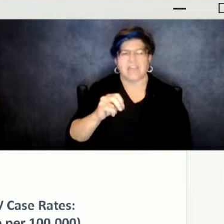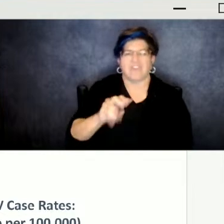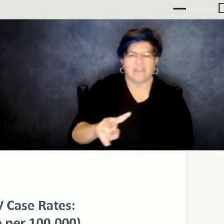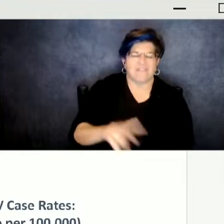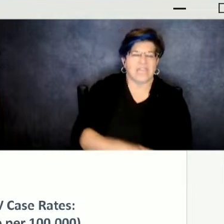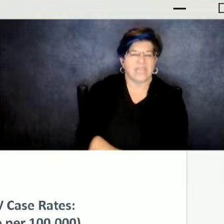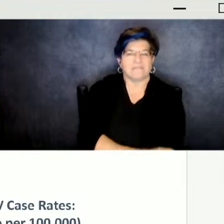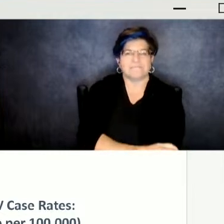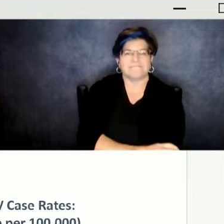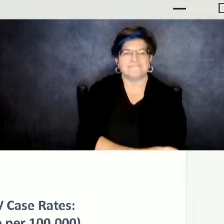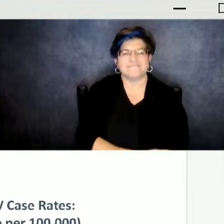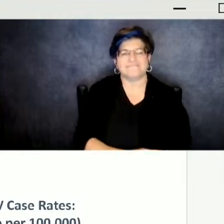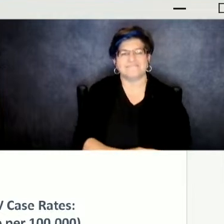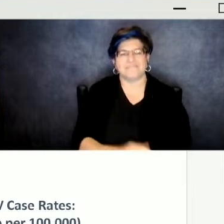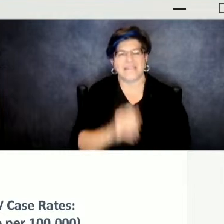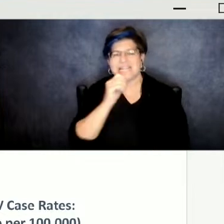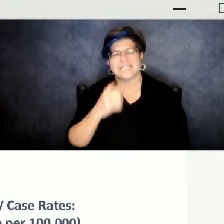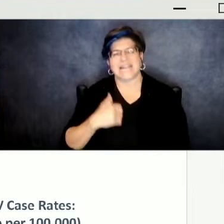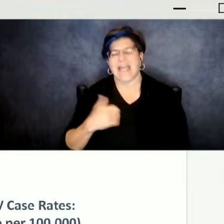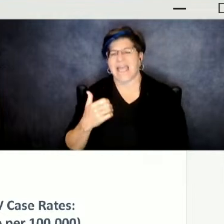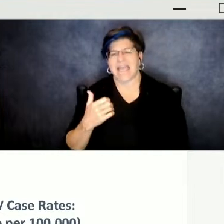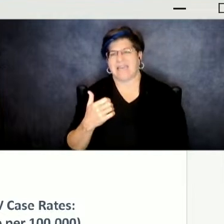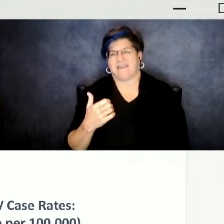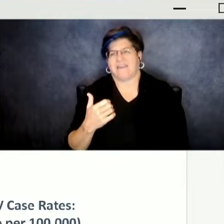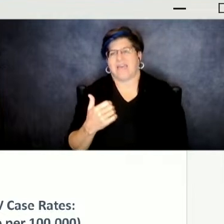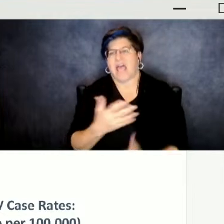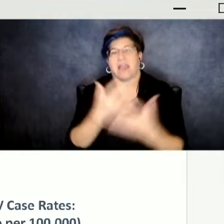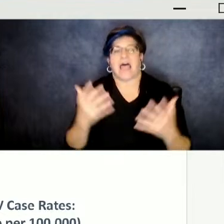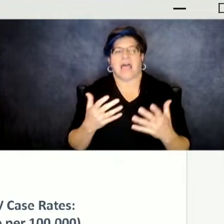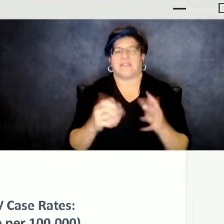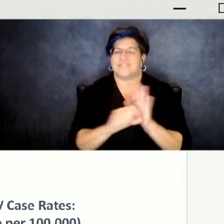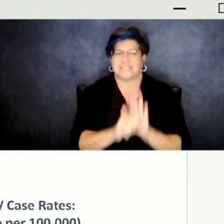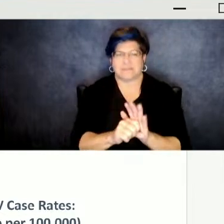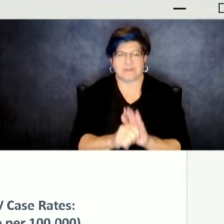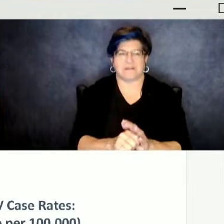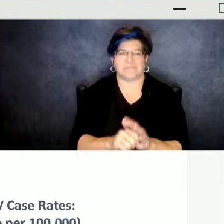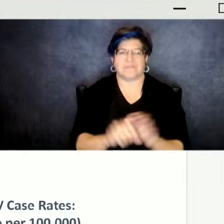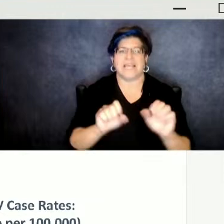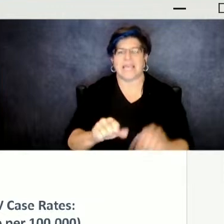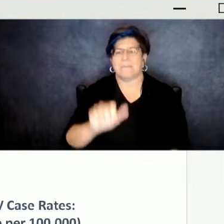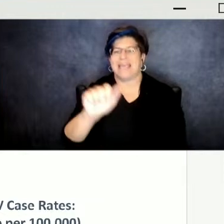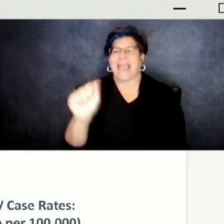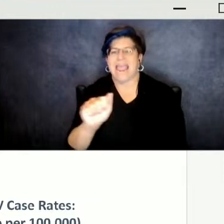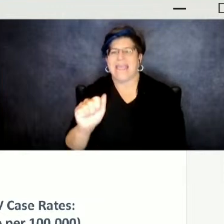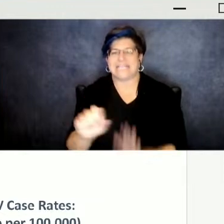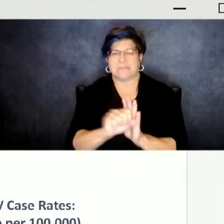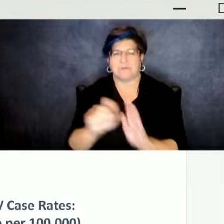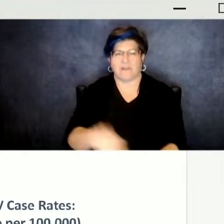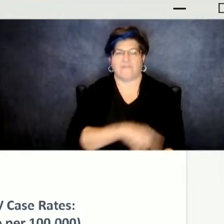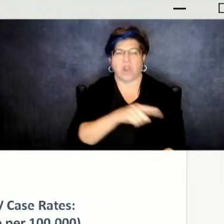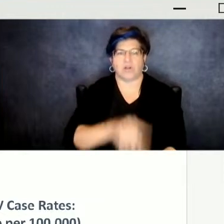EXPECT WITH SOMETHING LIKE HIV THAT IS HIGH.